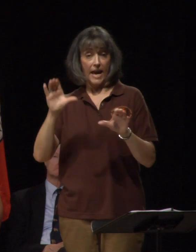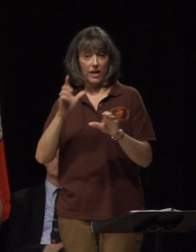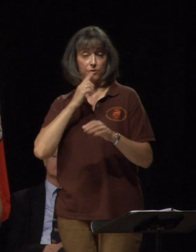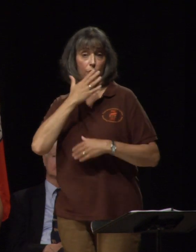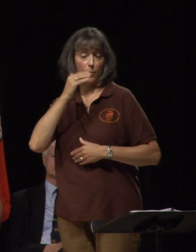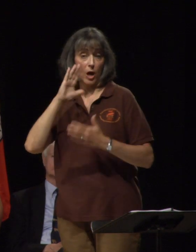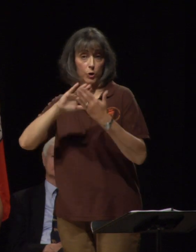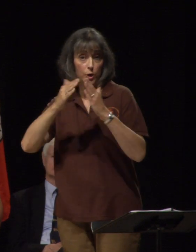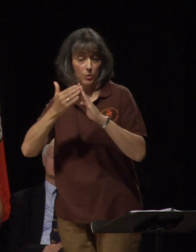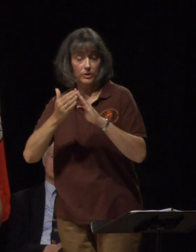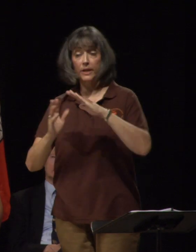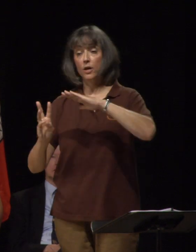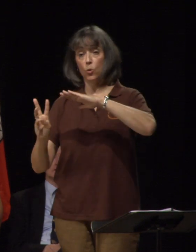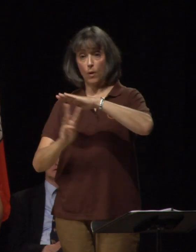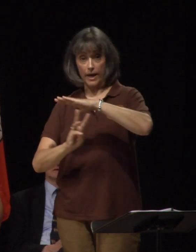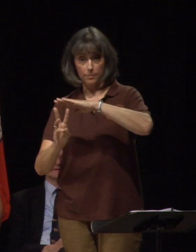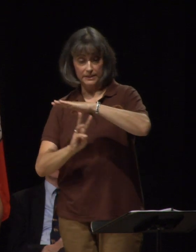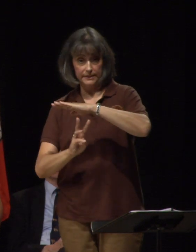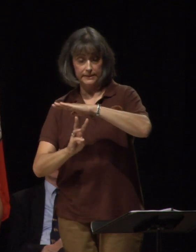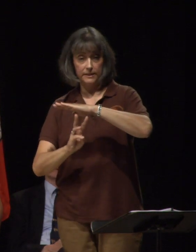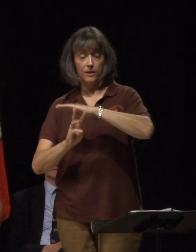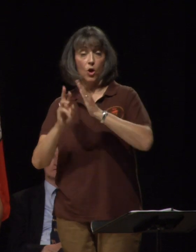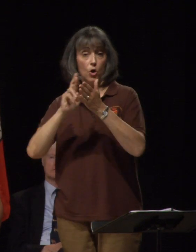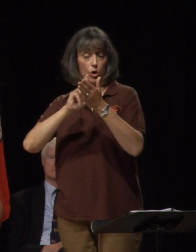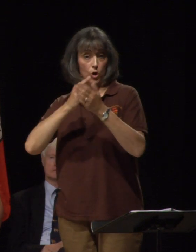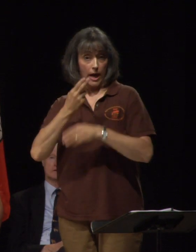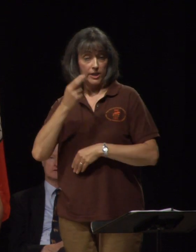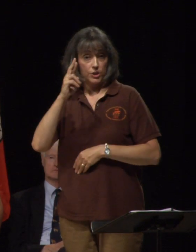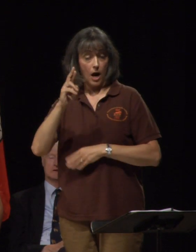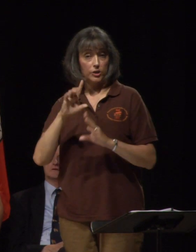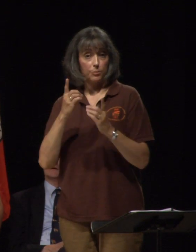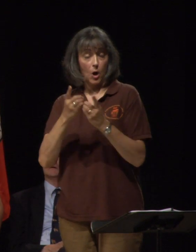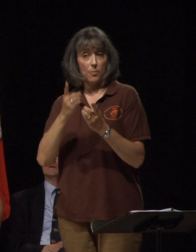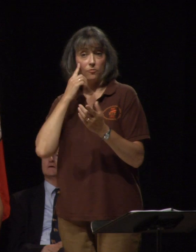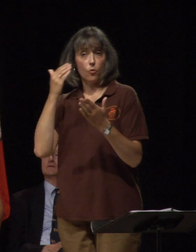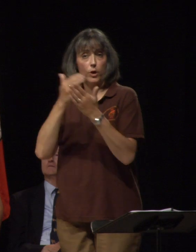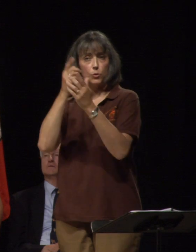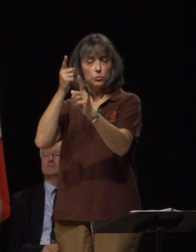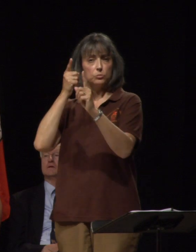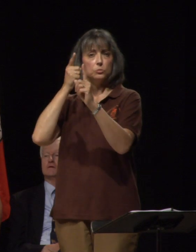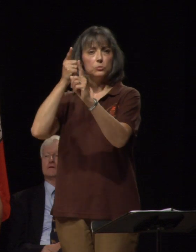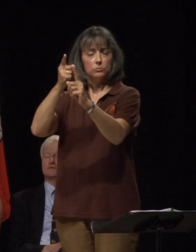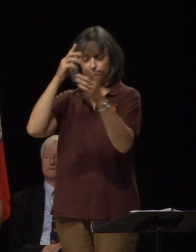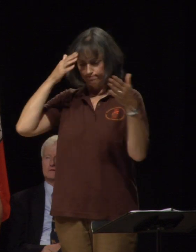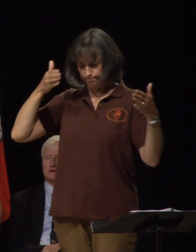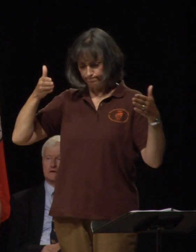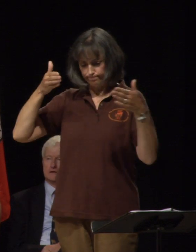AND THE WEGMANS HUMAN RESOURCES DEPARTMENT FOR A NEW INITIATIVE AIMED AT UNDERGRADUATE MEN OF